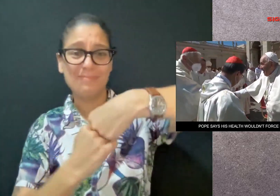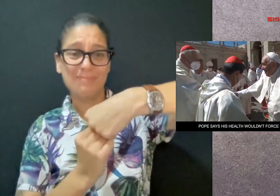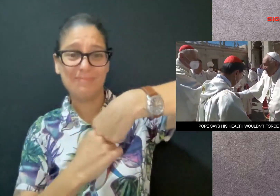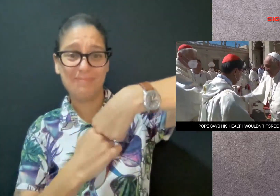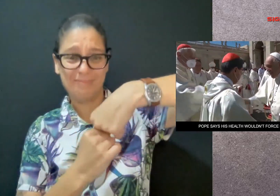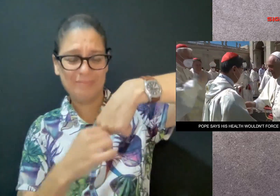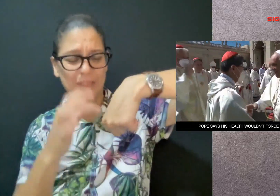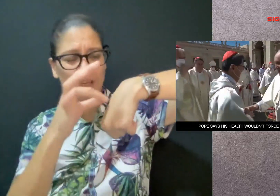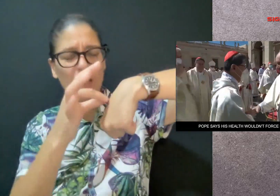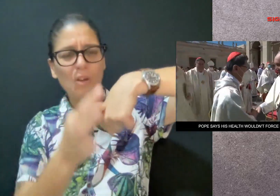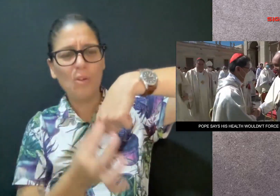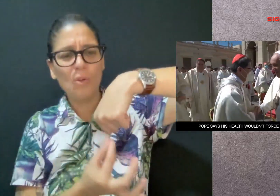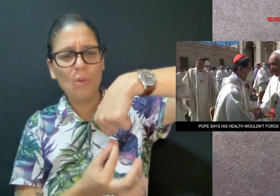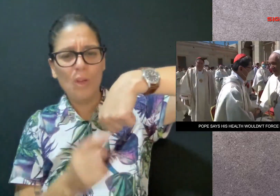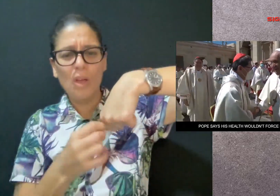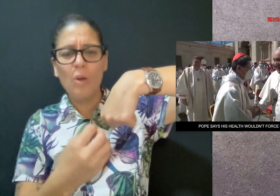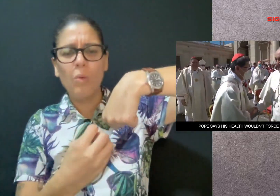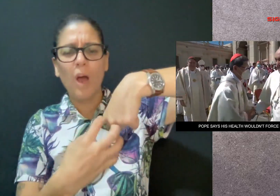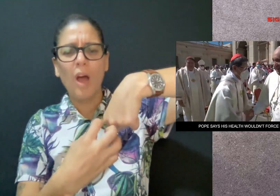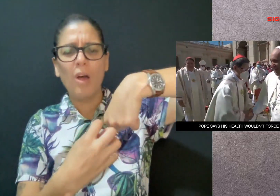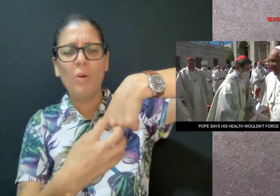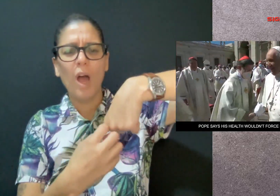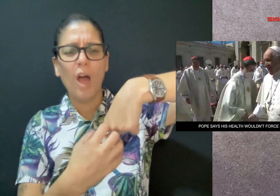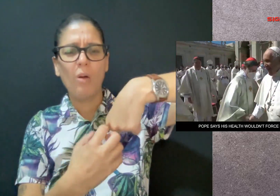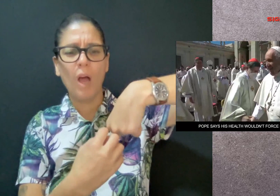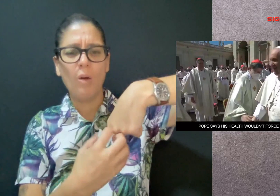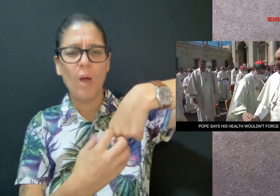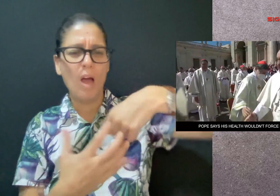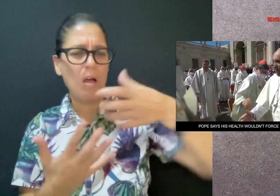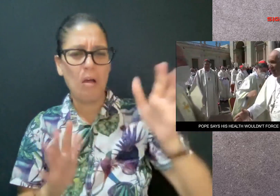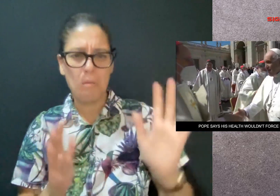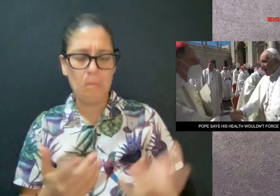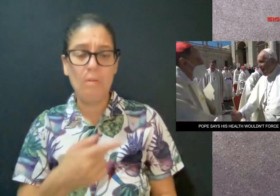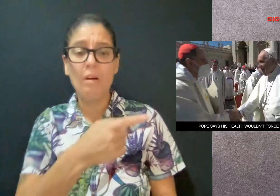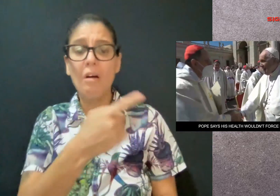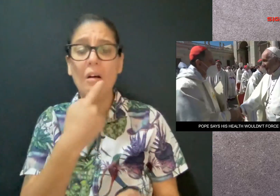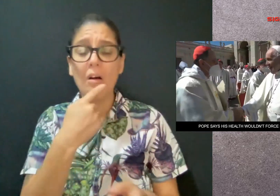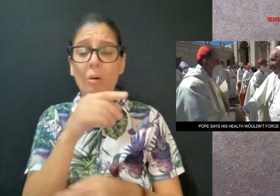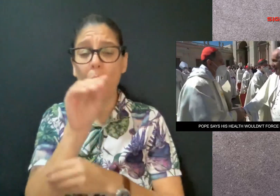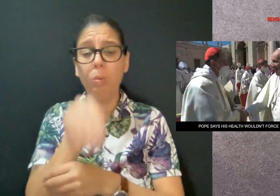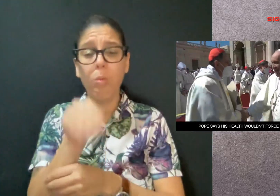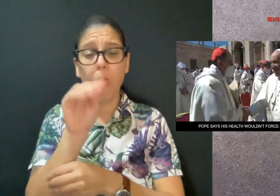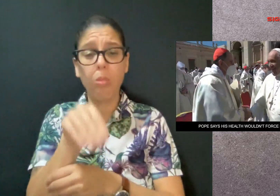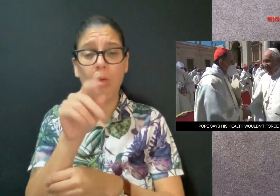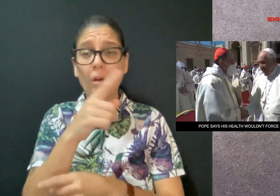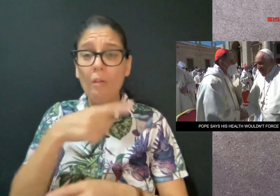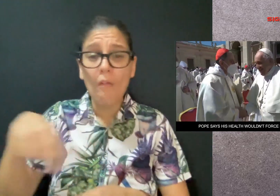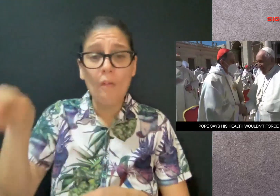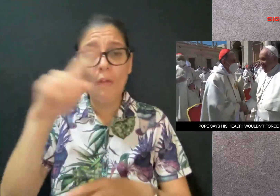the Pope says he had a small fracture in his knee and that one of his ligaments was inflamed